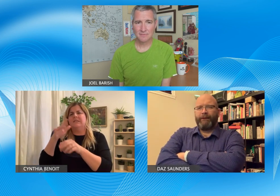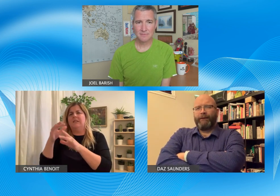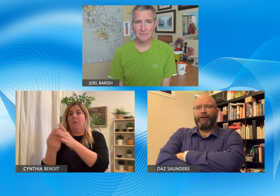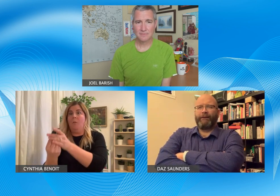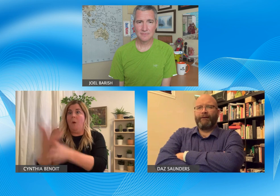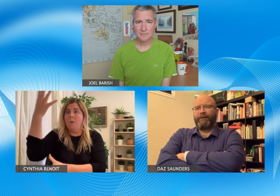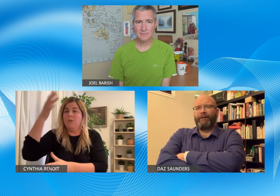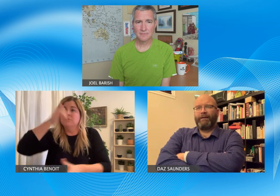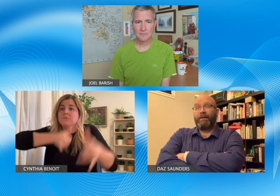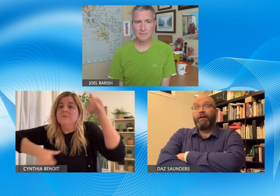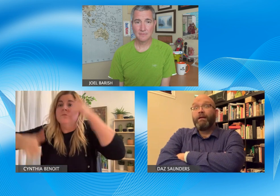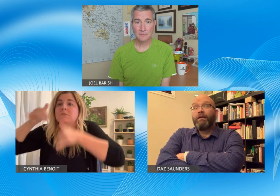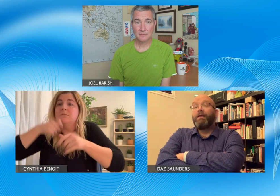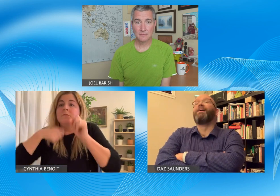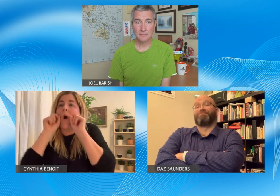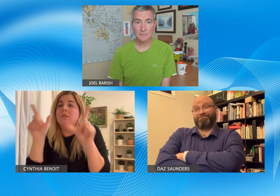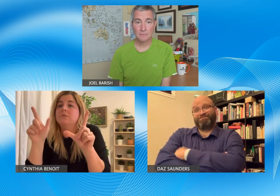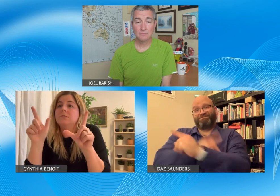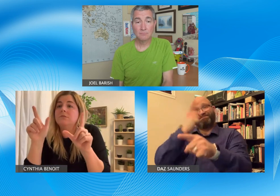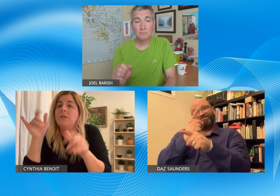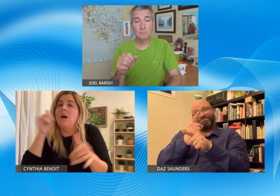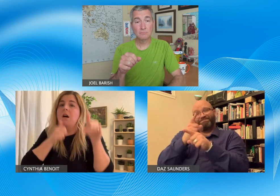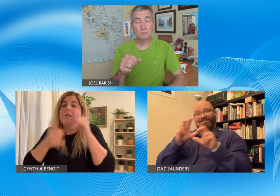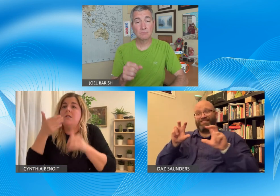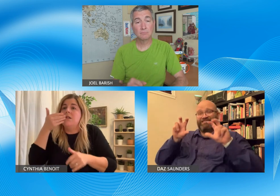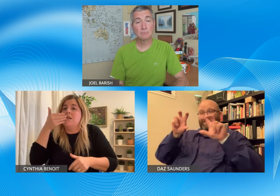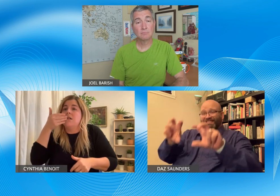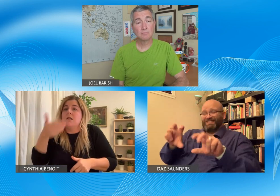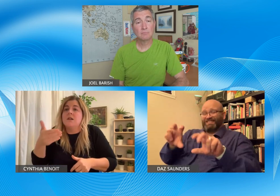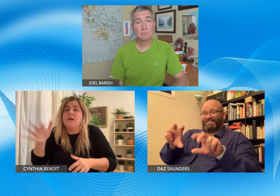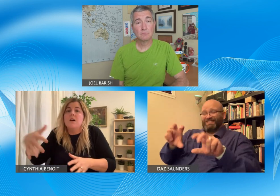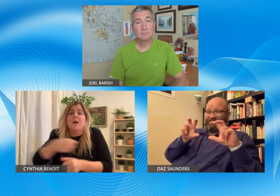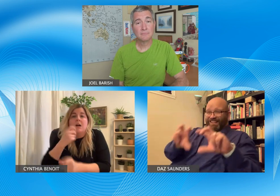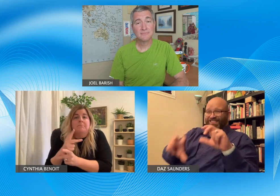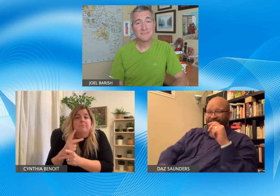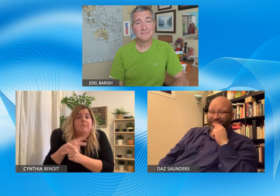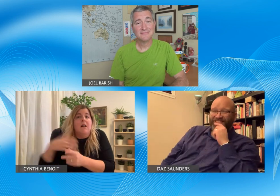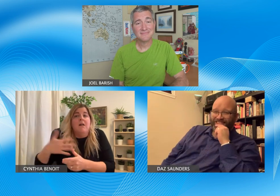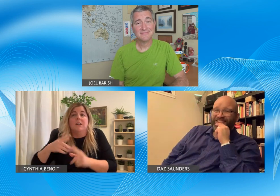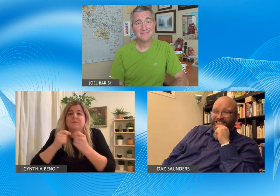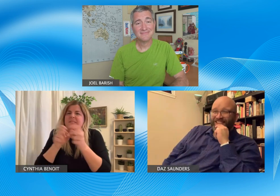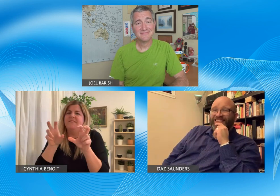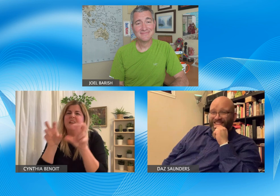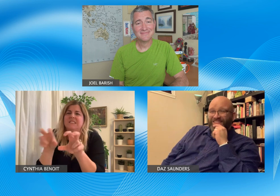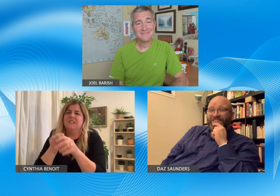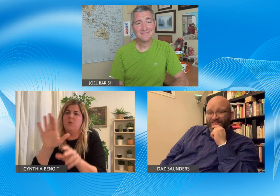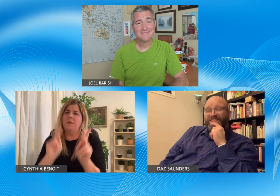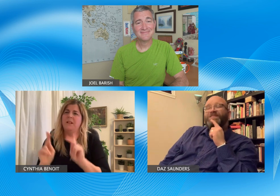and then be awe-struck how much that person has really grown. I would definitely keep that person to become part of the team as an asset.